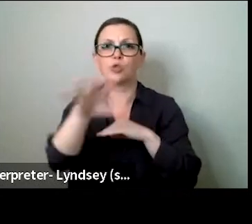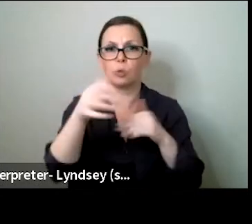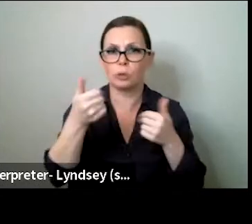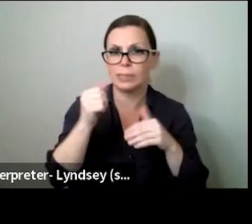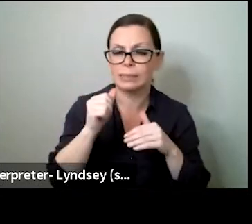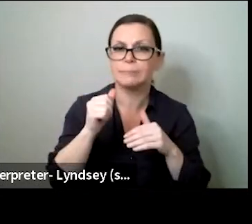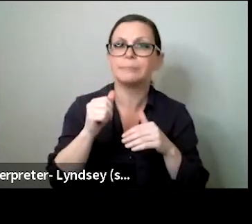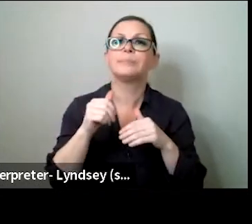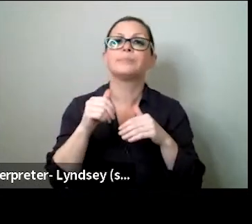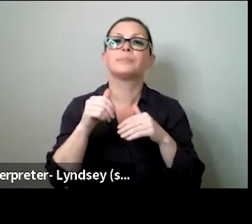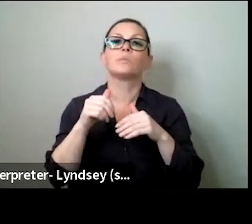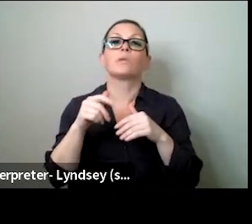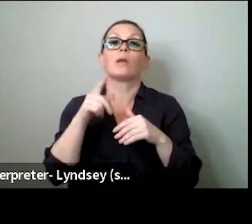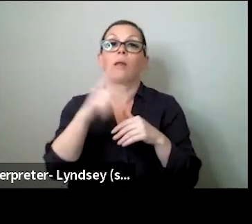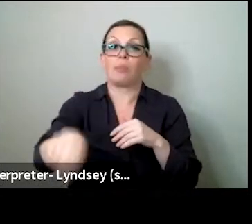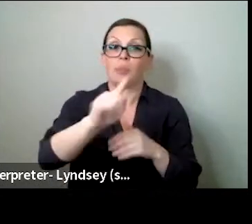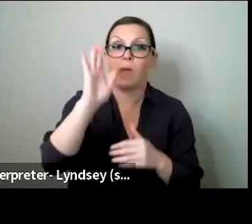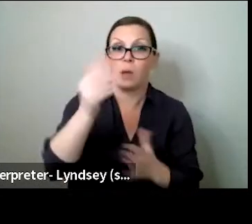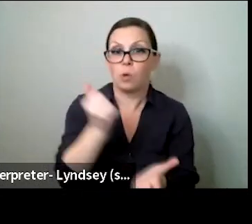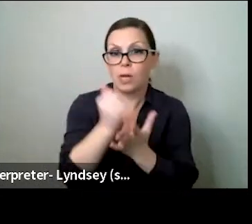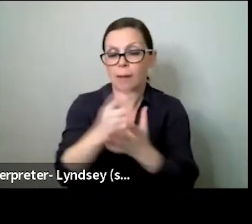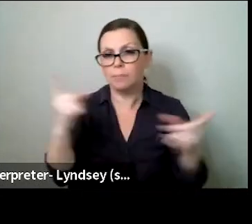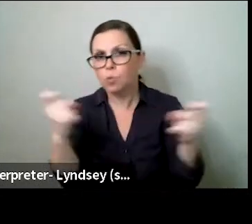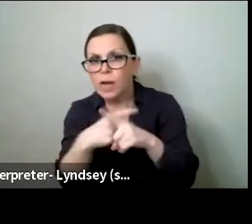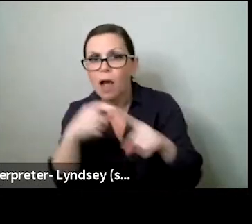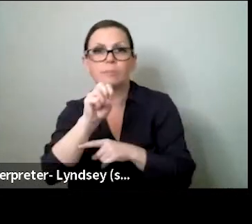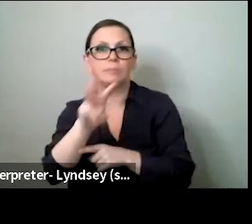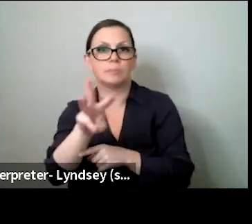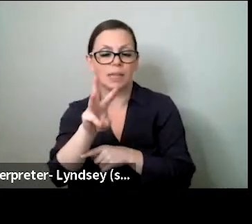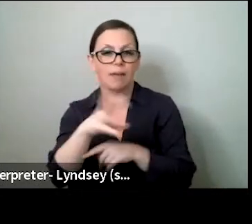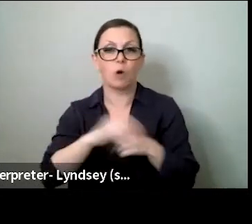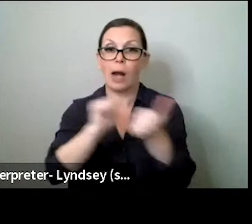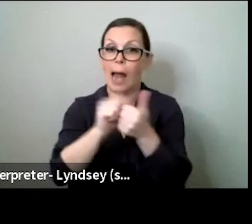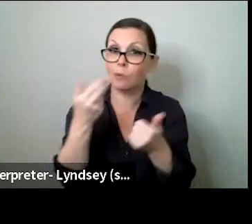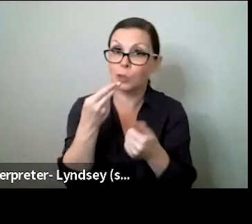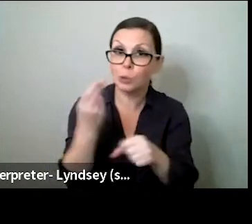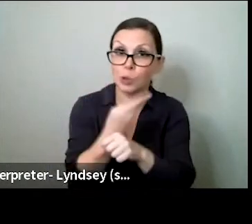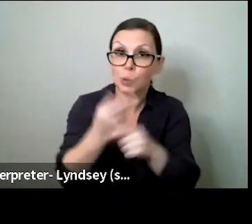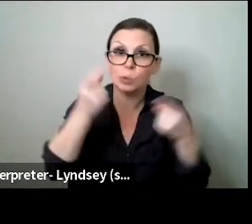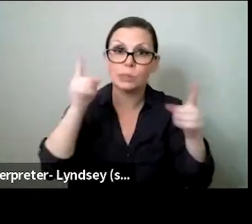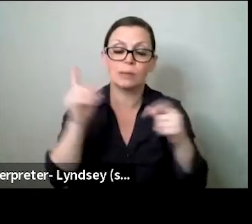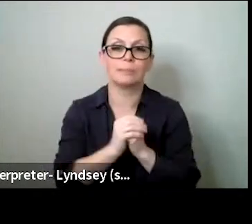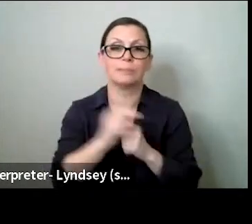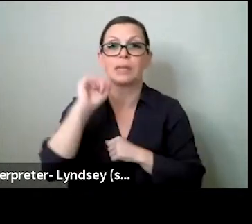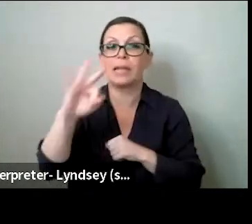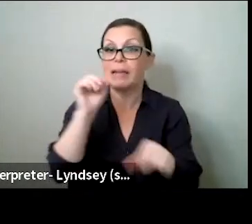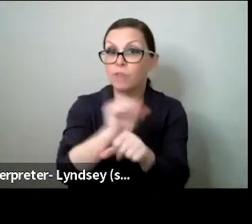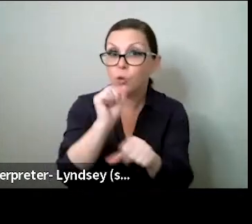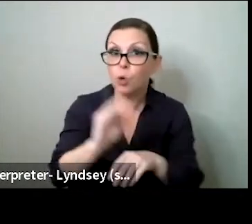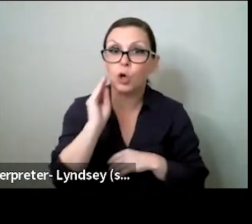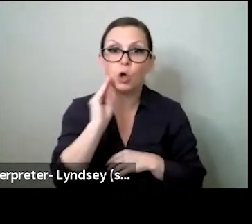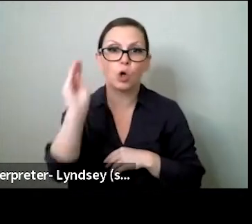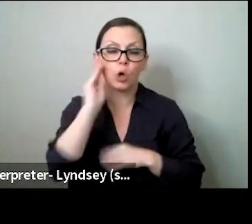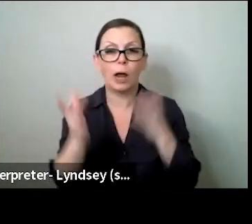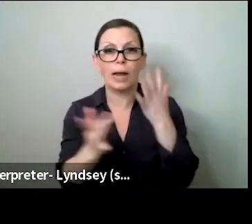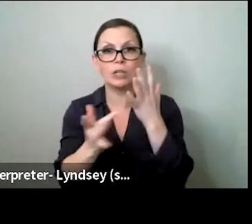They'll help you with complicated software and how to use it. If you're working at home and your tech blows up,